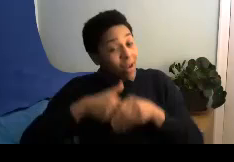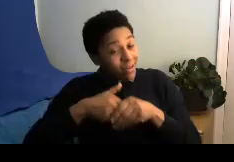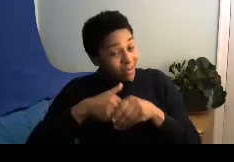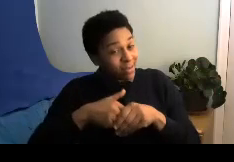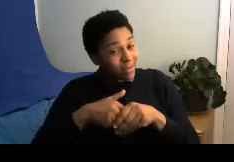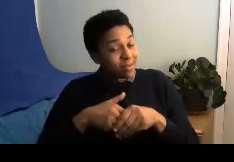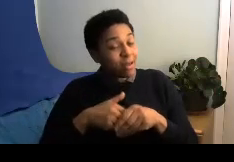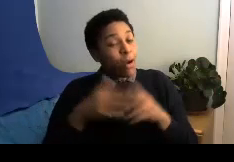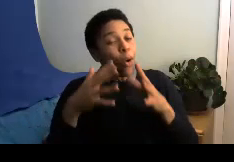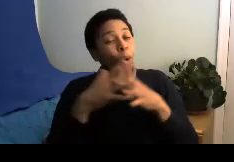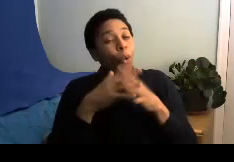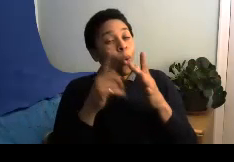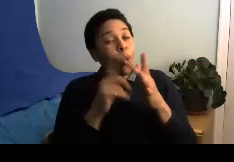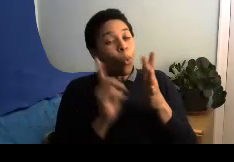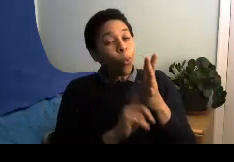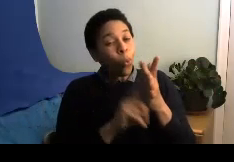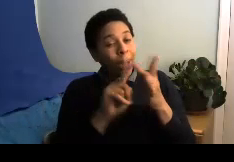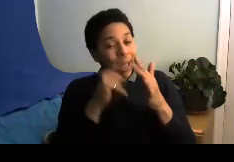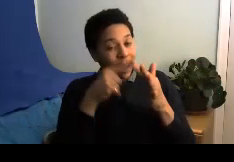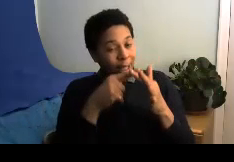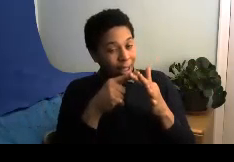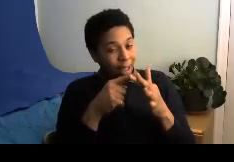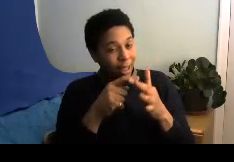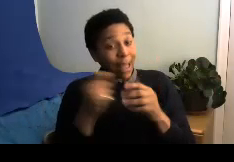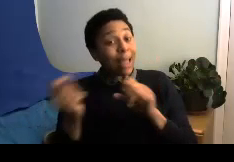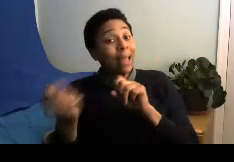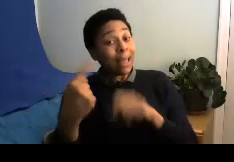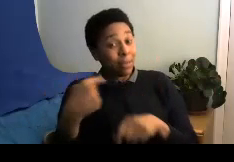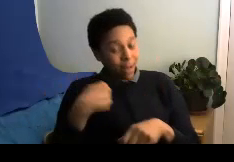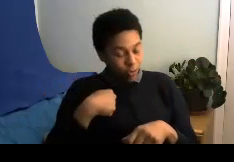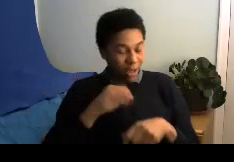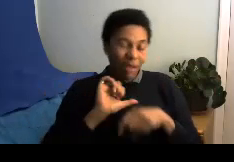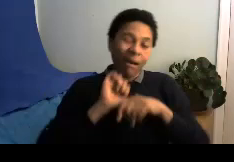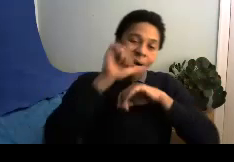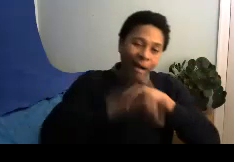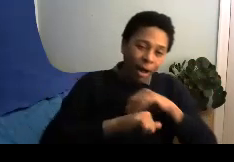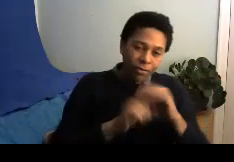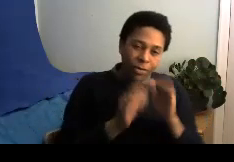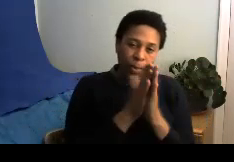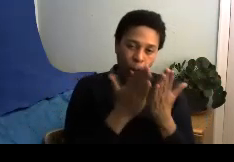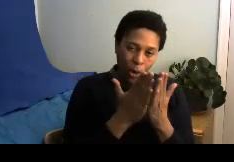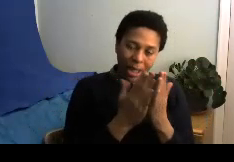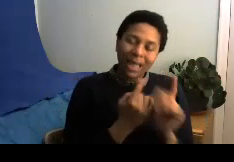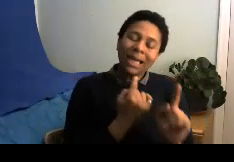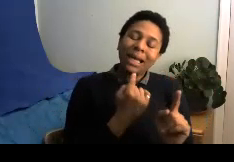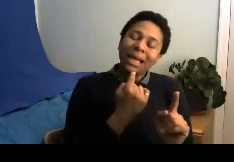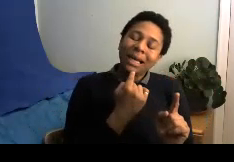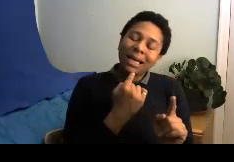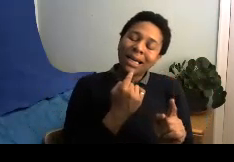emailed me after he had read the book and said, there might, it's a novel of scenes that reminded him of something out of